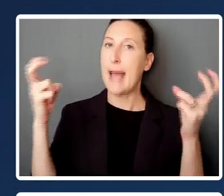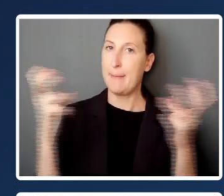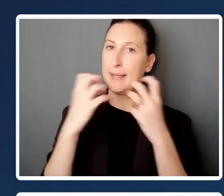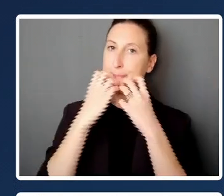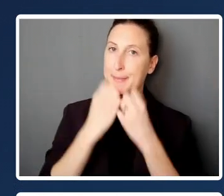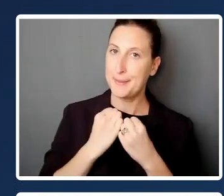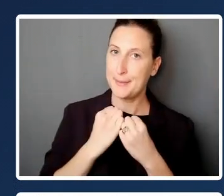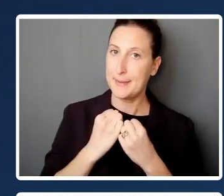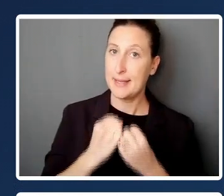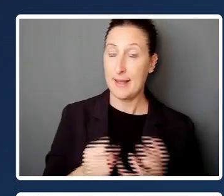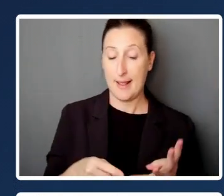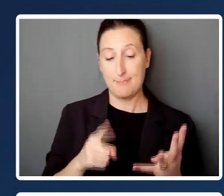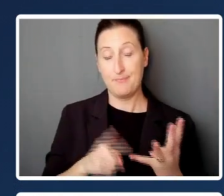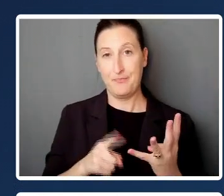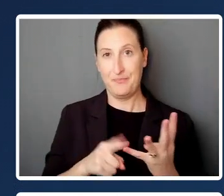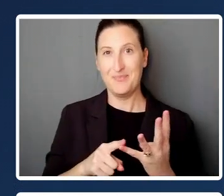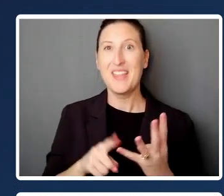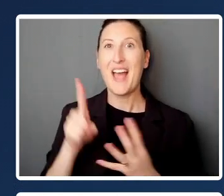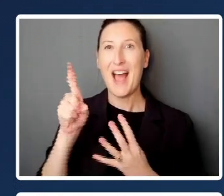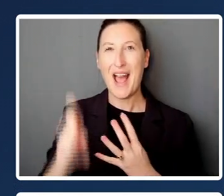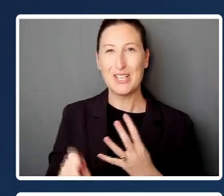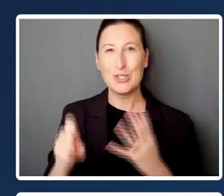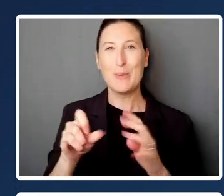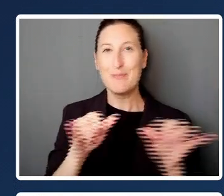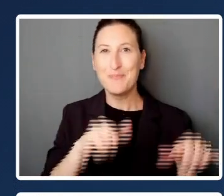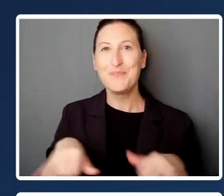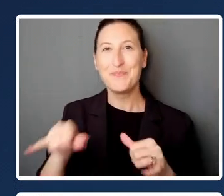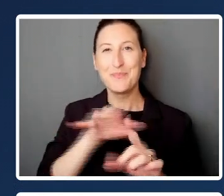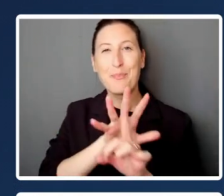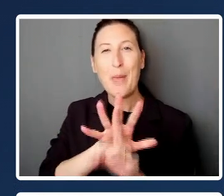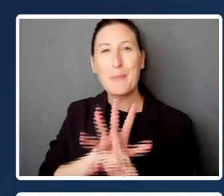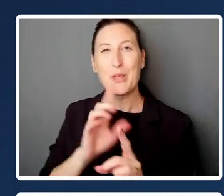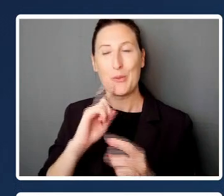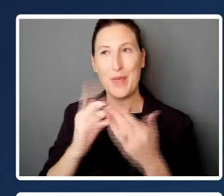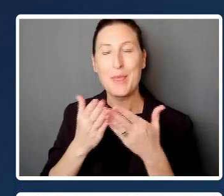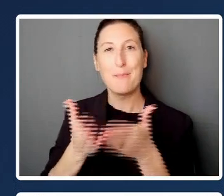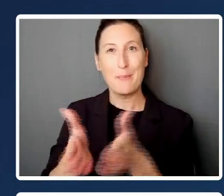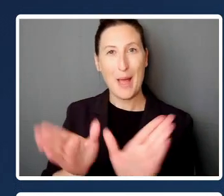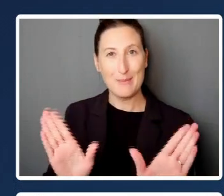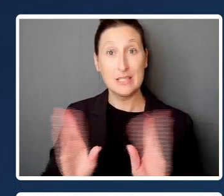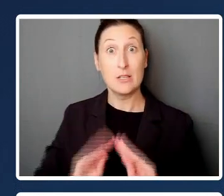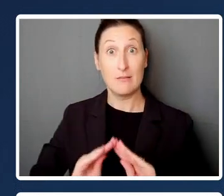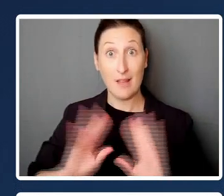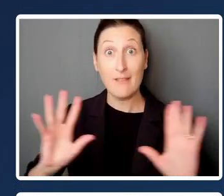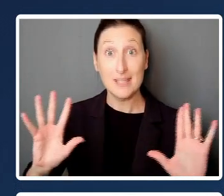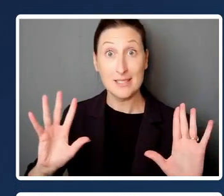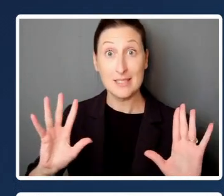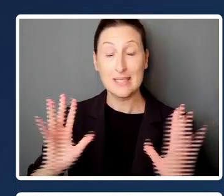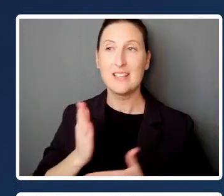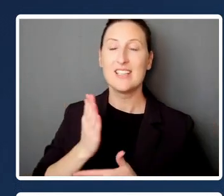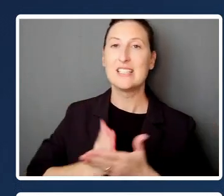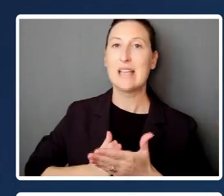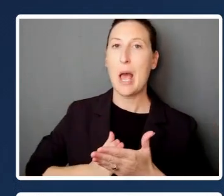popular with the general public. So, there is, obviously, some subjectivity to this. But it